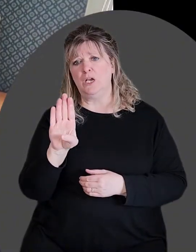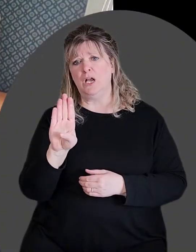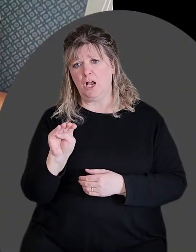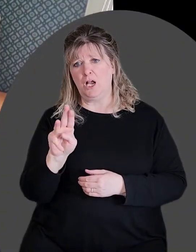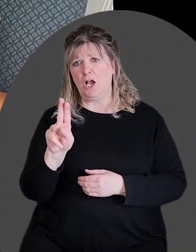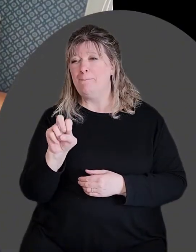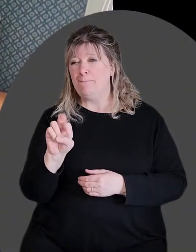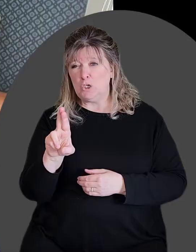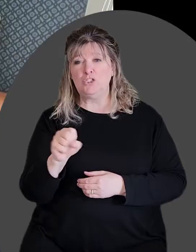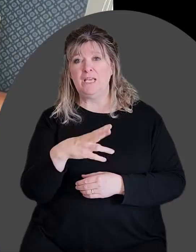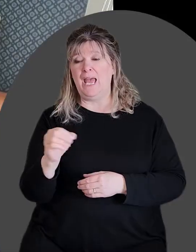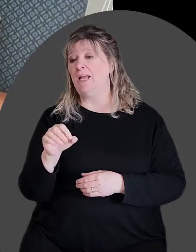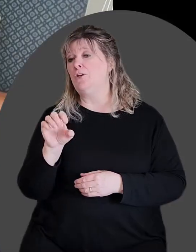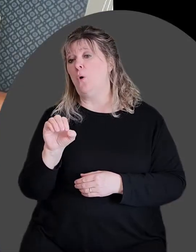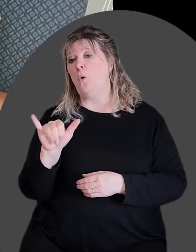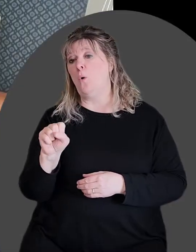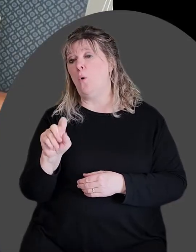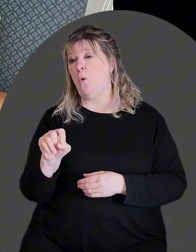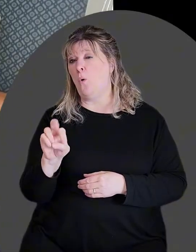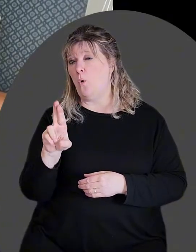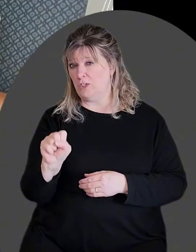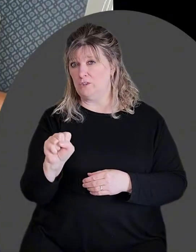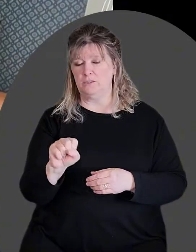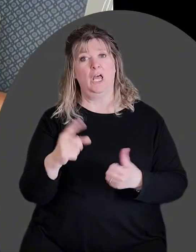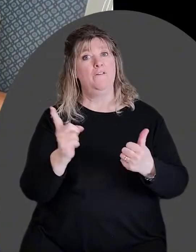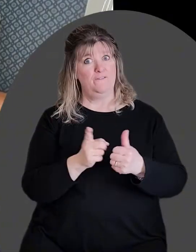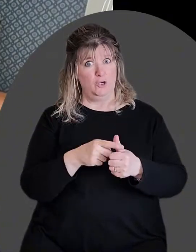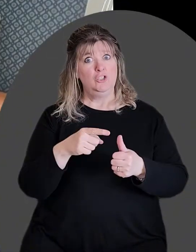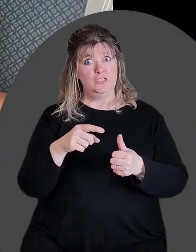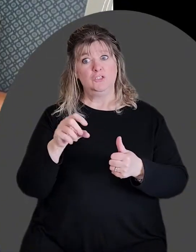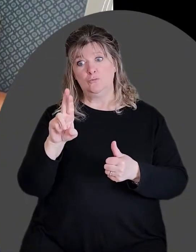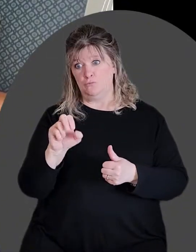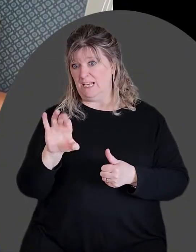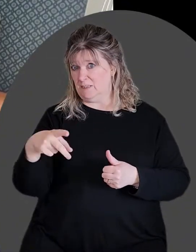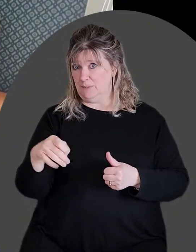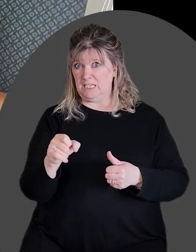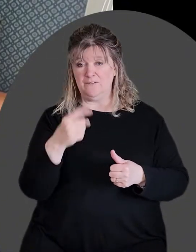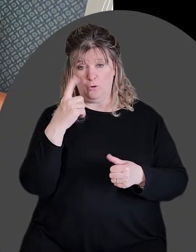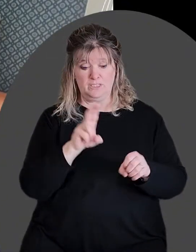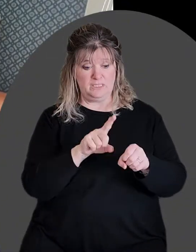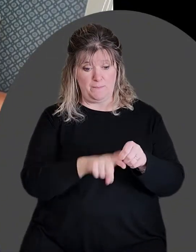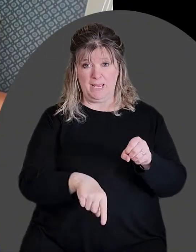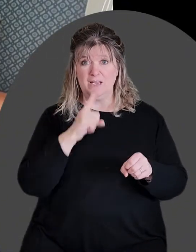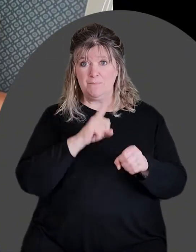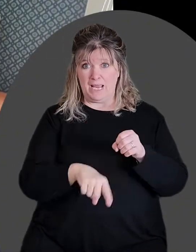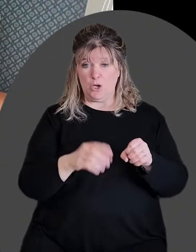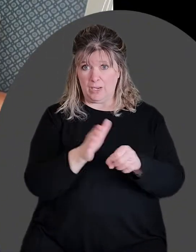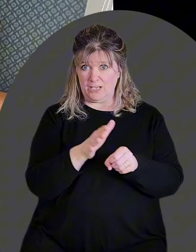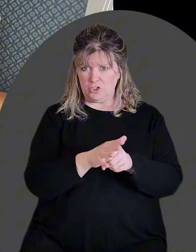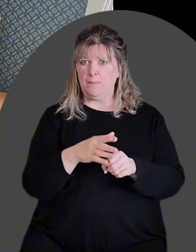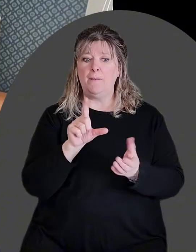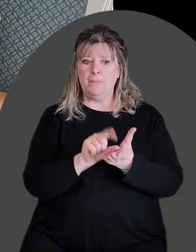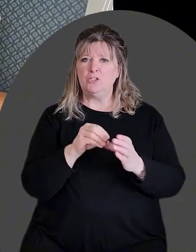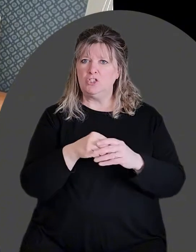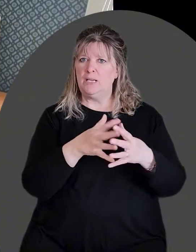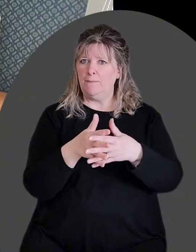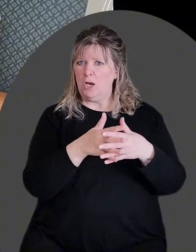the first known recipe for tomato ketchup was published in an American cookbook called The Sugar House Book